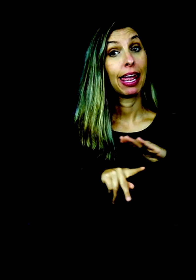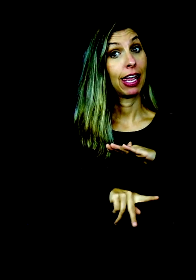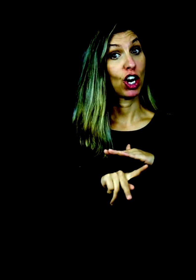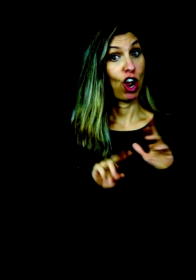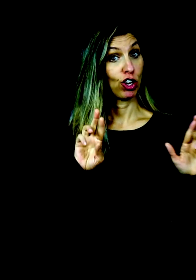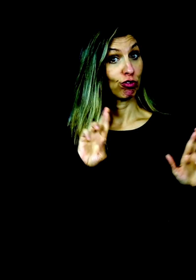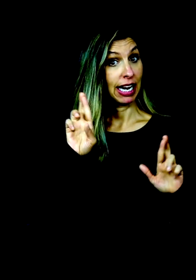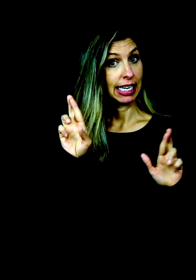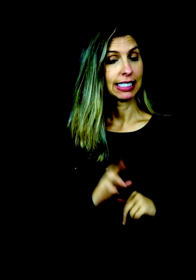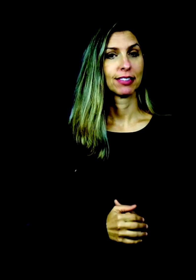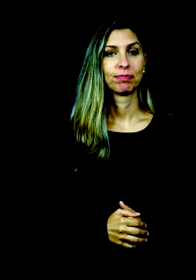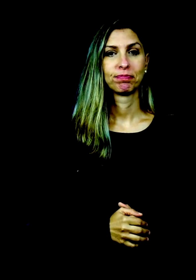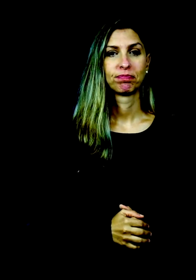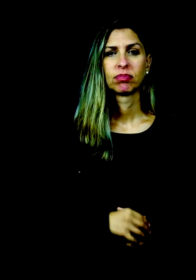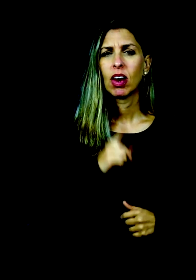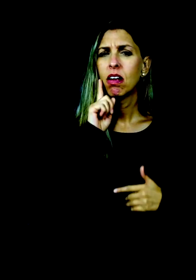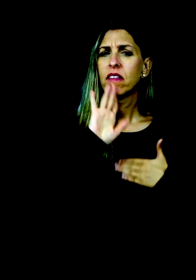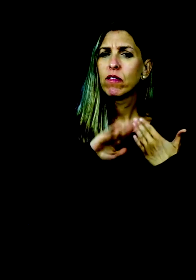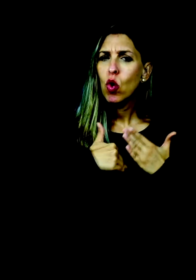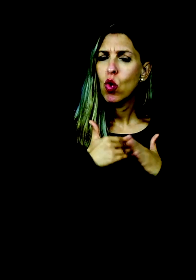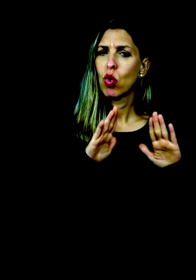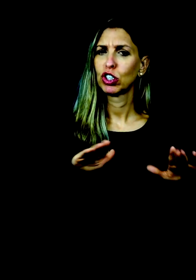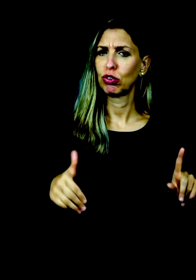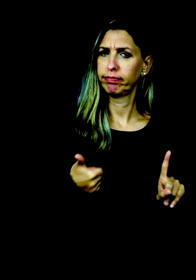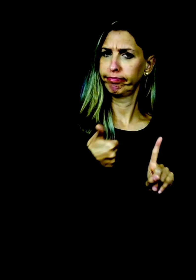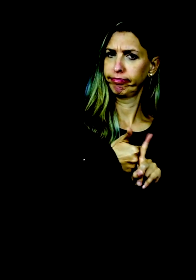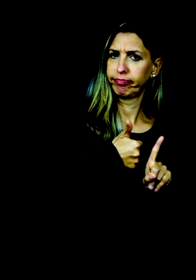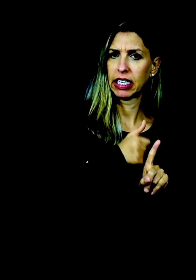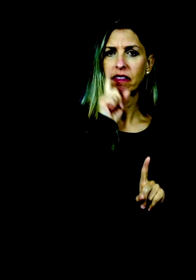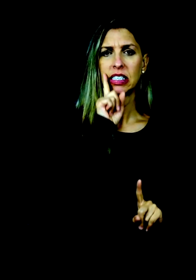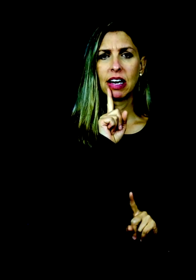and kindergarten readiness for children who are